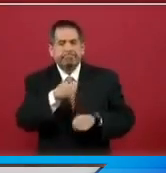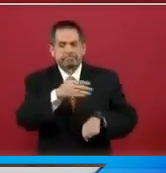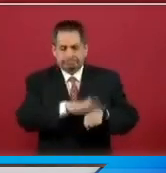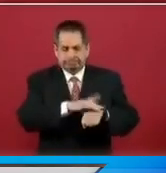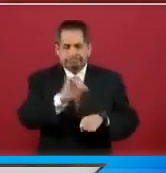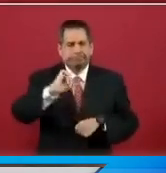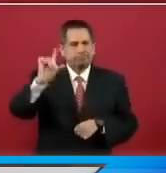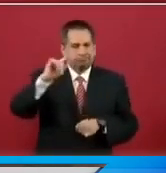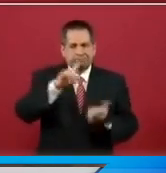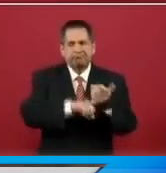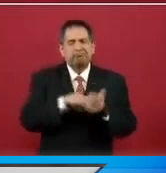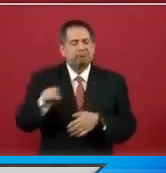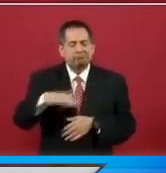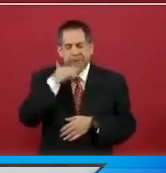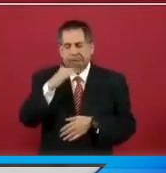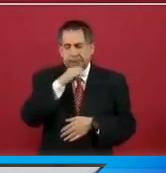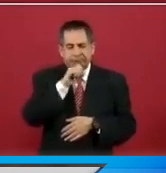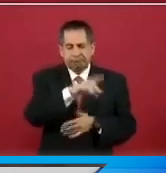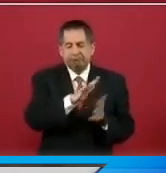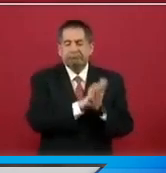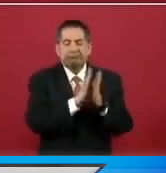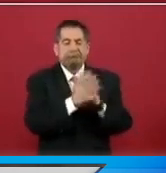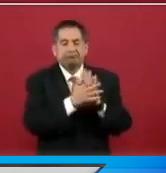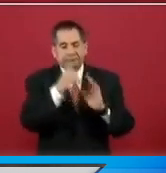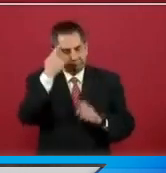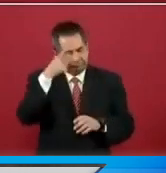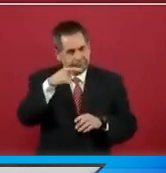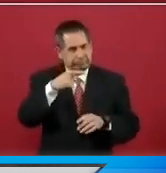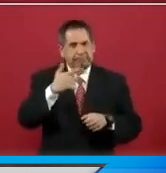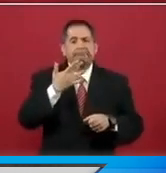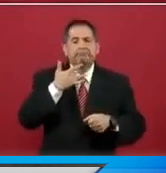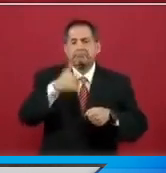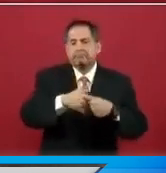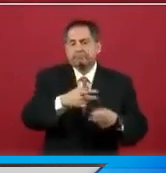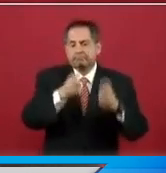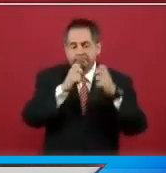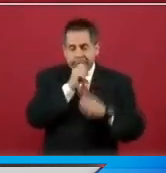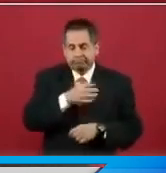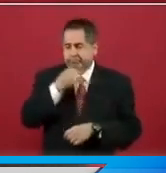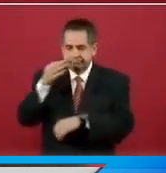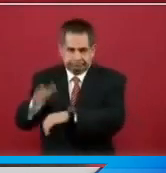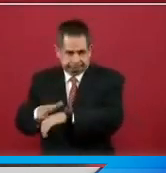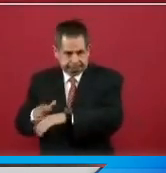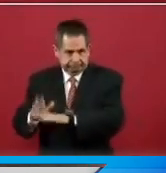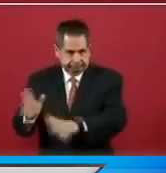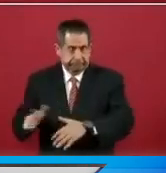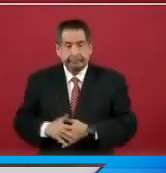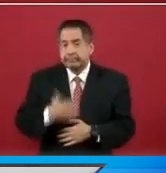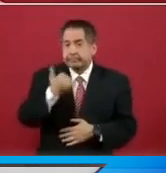until now 226 blocked accounts with an amount of 925 million pesos